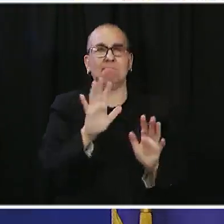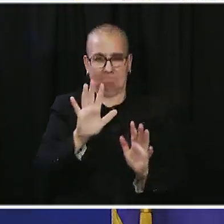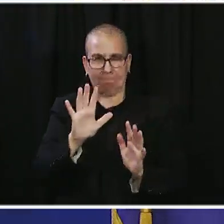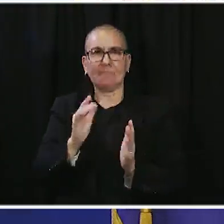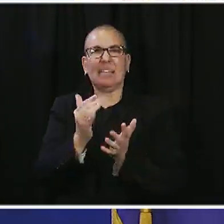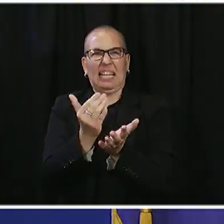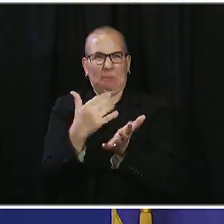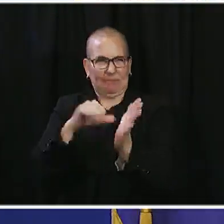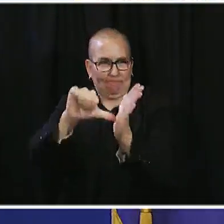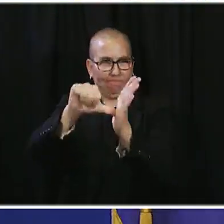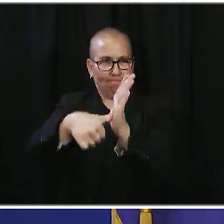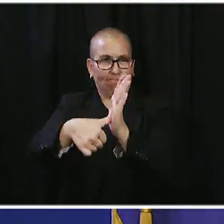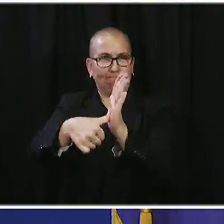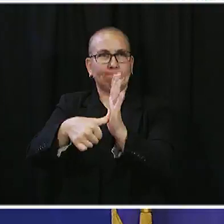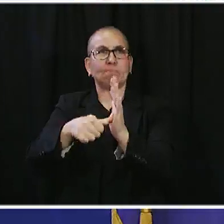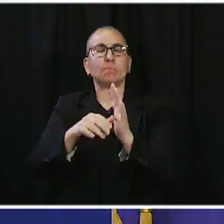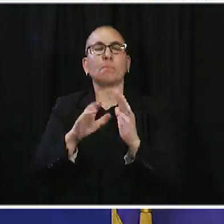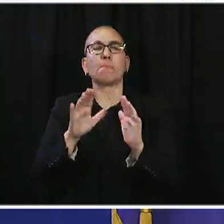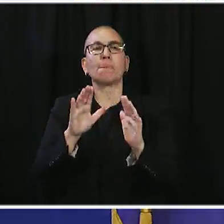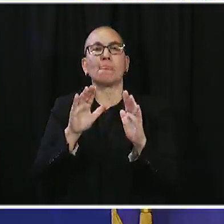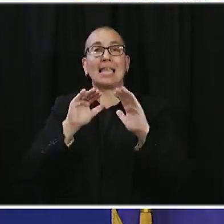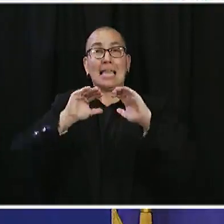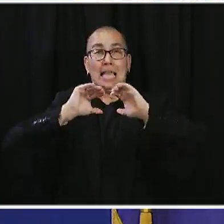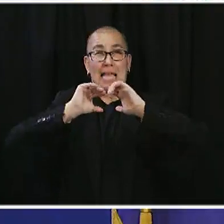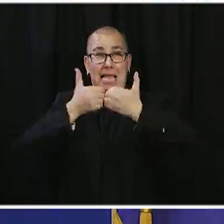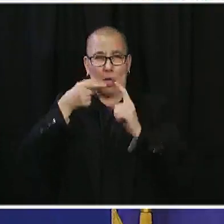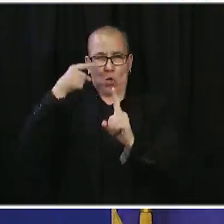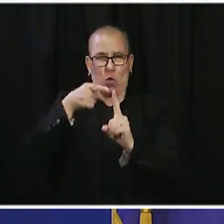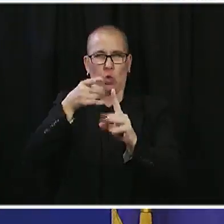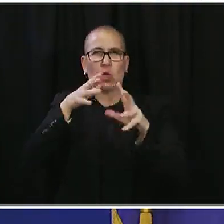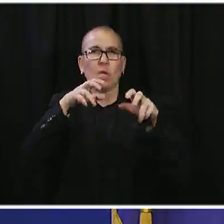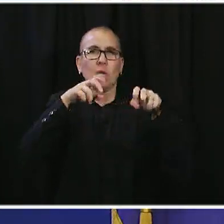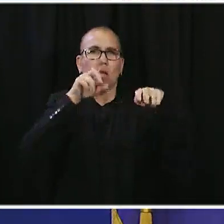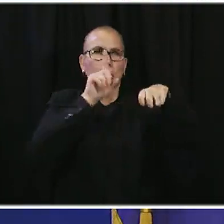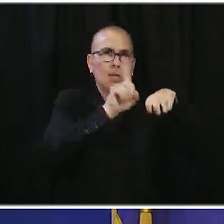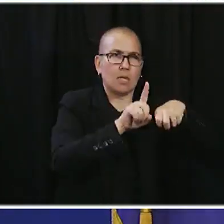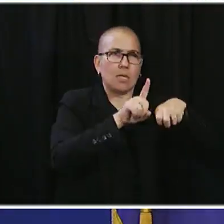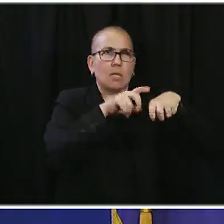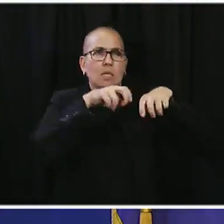EXPOSURE, AND PREDICTABILITY OF THE SETTING. SO FOR A PERSONAL CARE